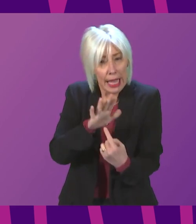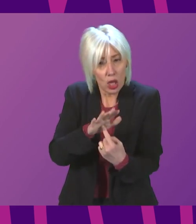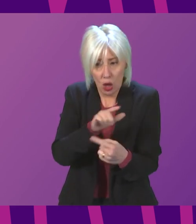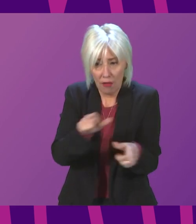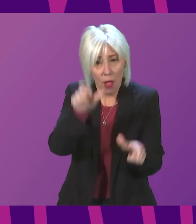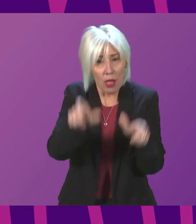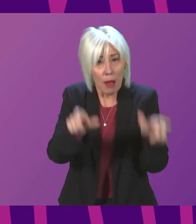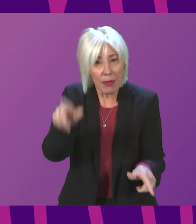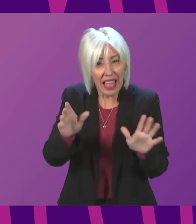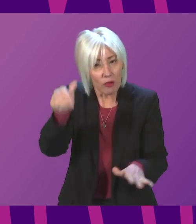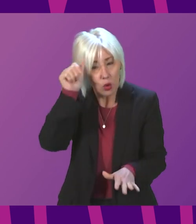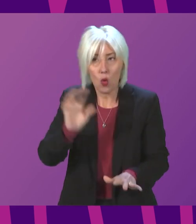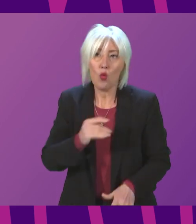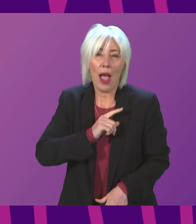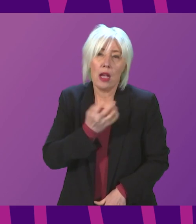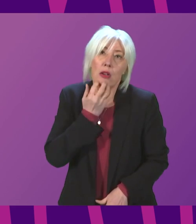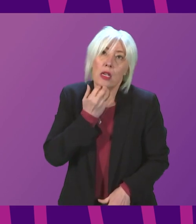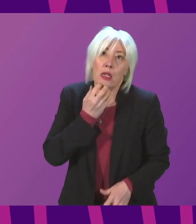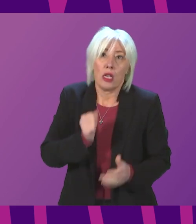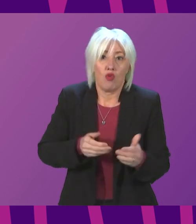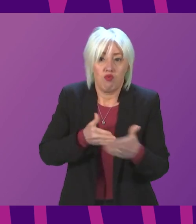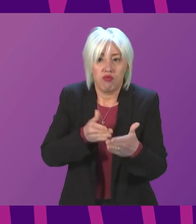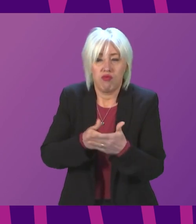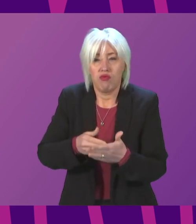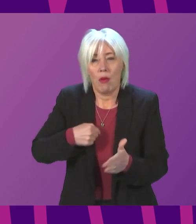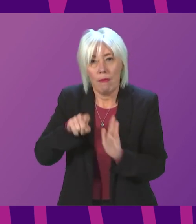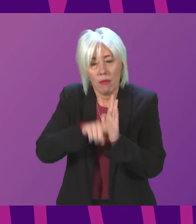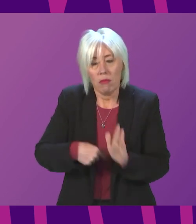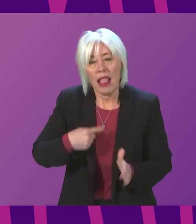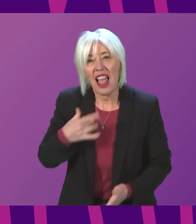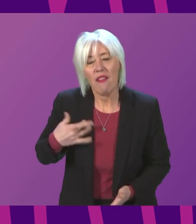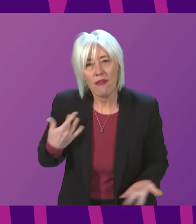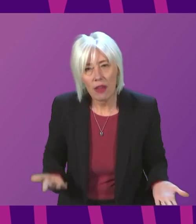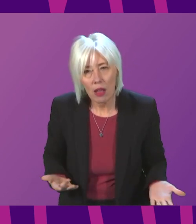asked to put up with restrictions on their lives. It makes it difficult for anyone to